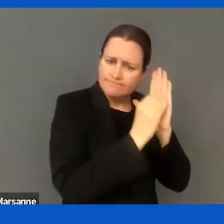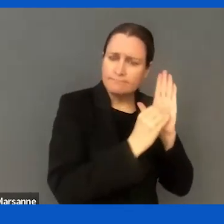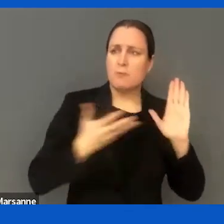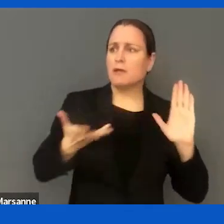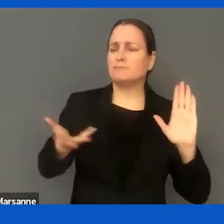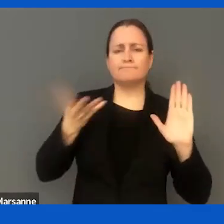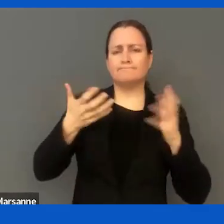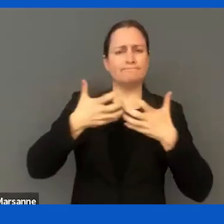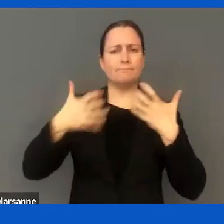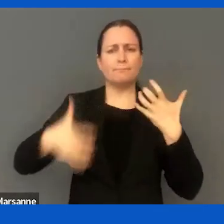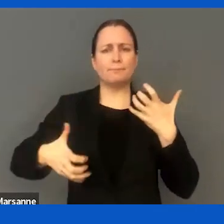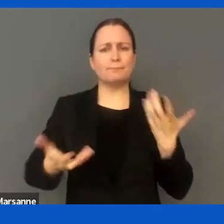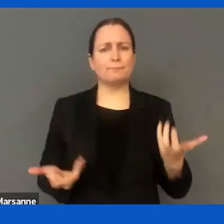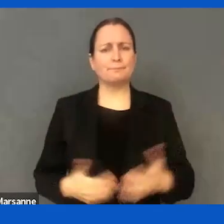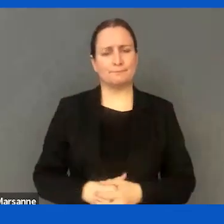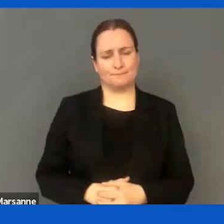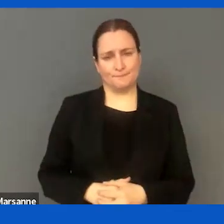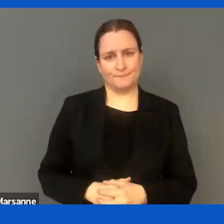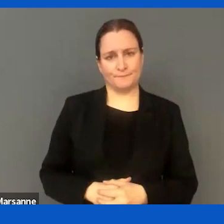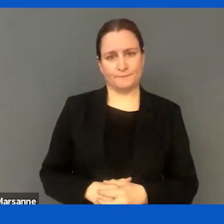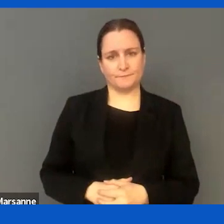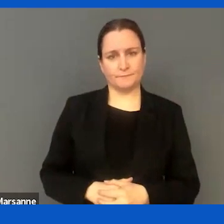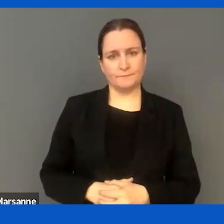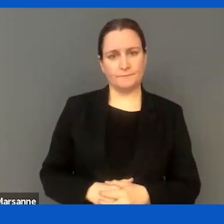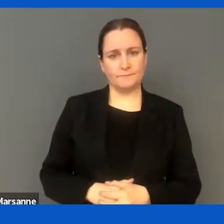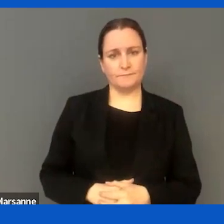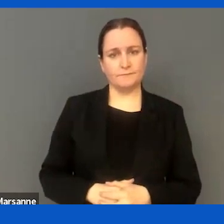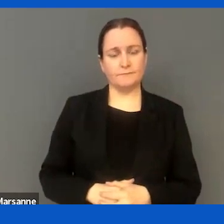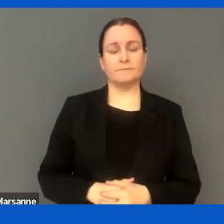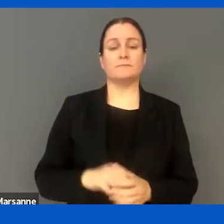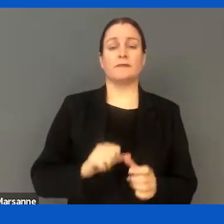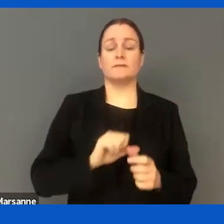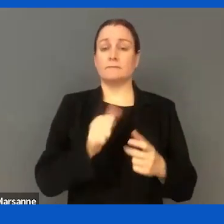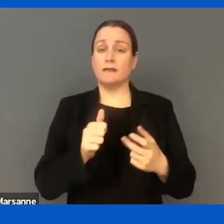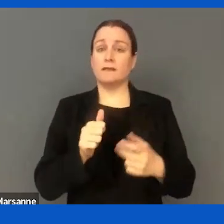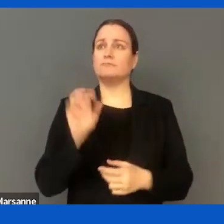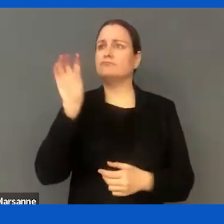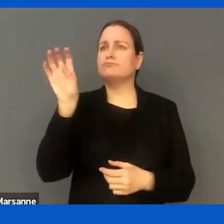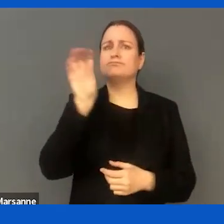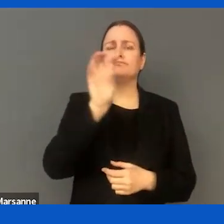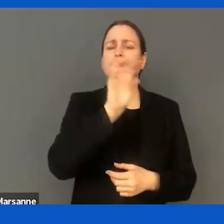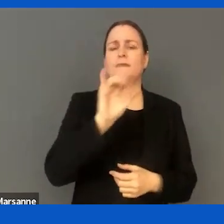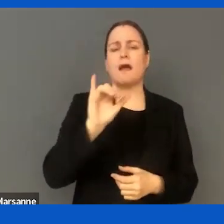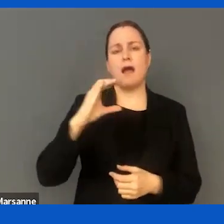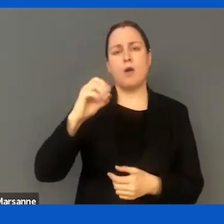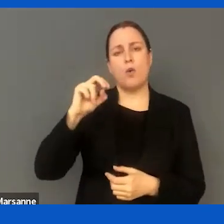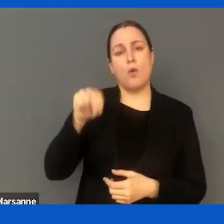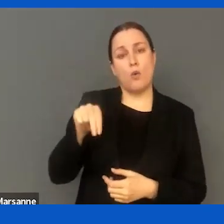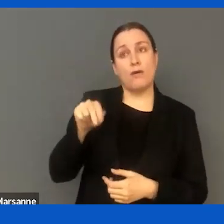And then there are other icons that make me leave the website. This is a real example of the